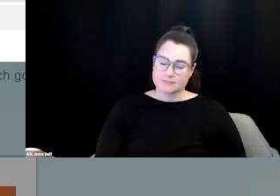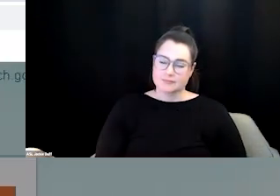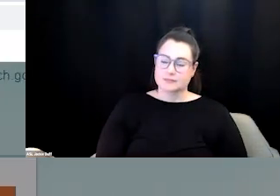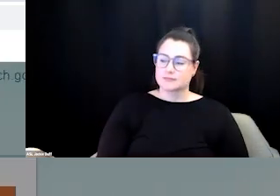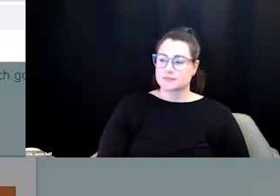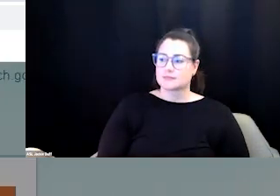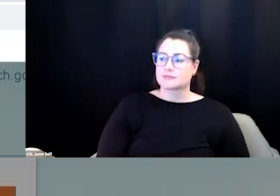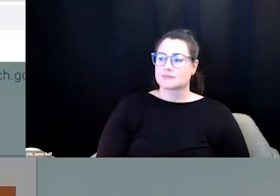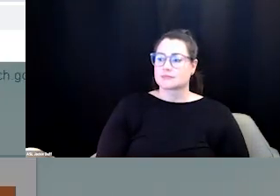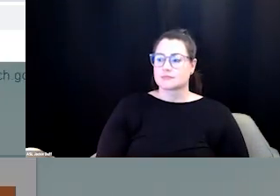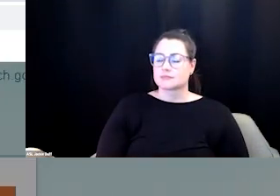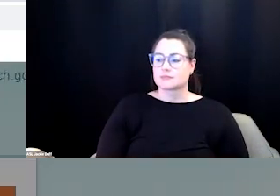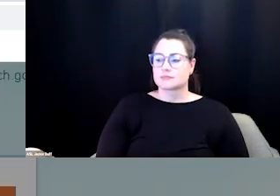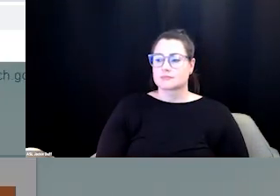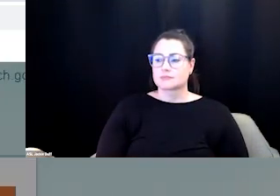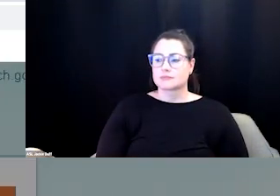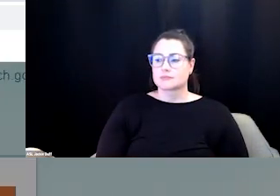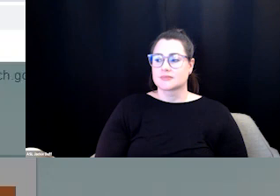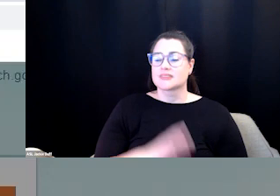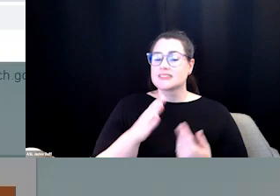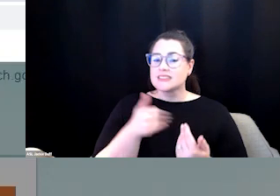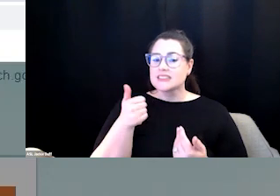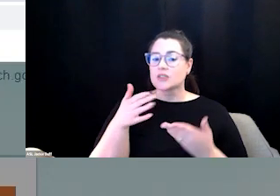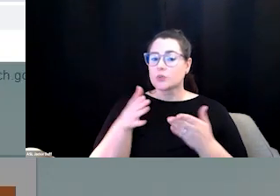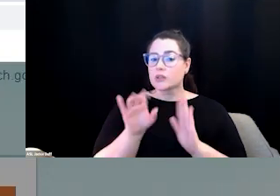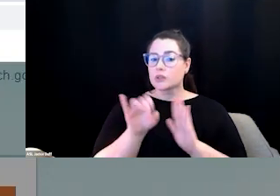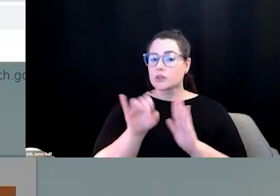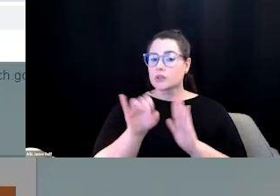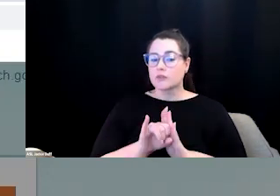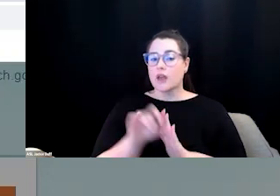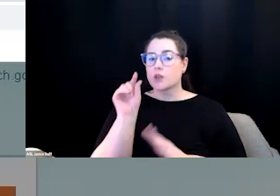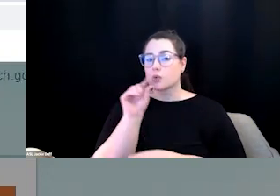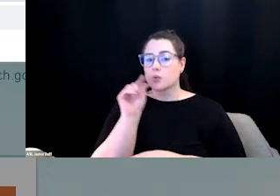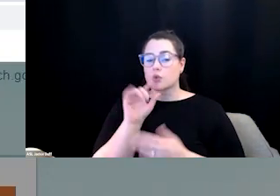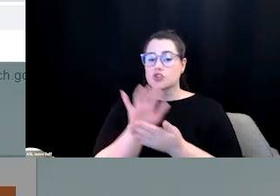The easiest way for you to identify a Google Sheets is if the headers look different.